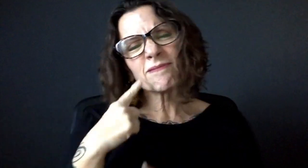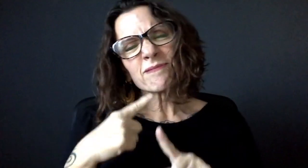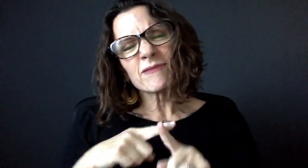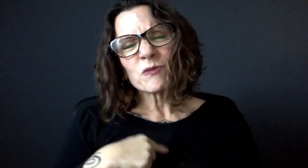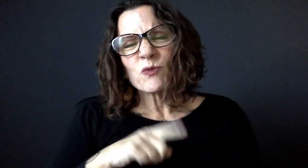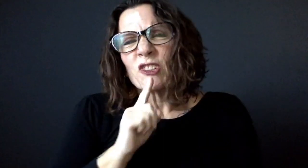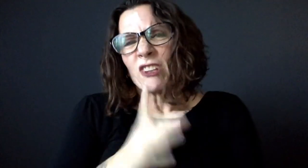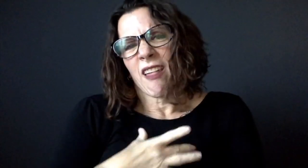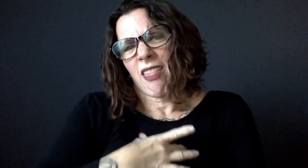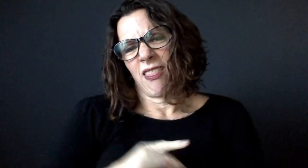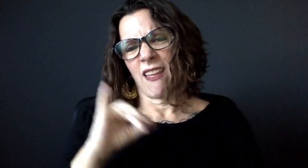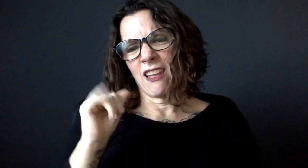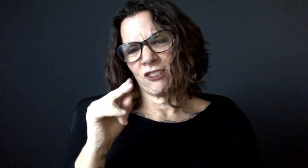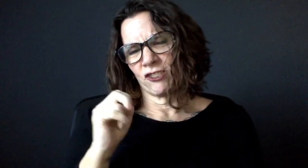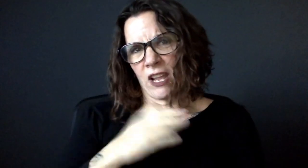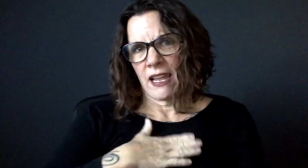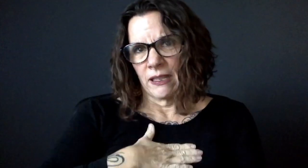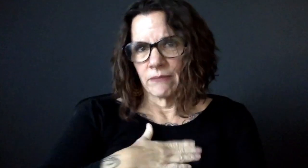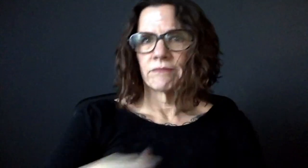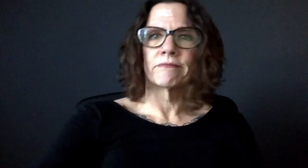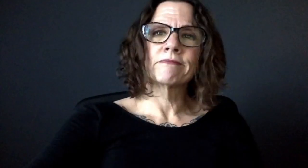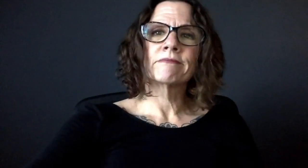Plus, I really like Jane. ♥